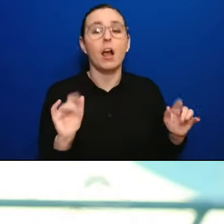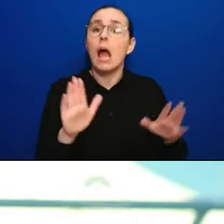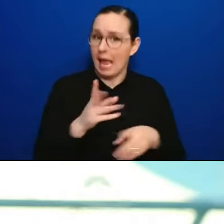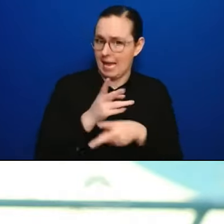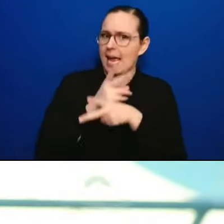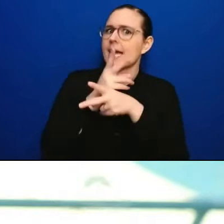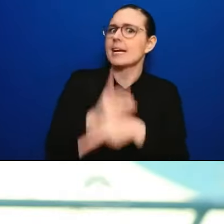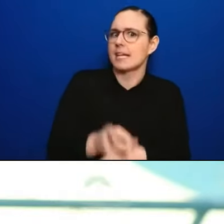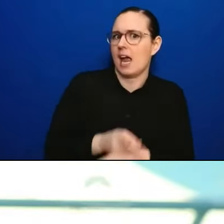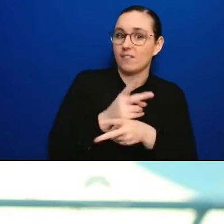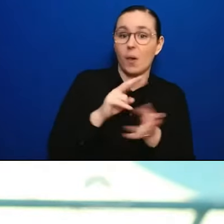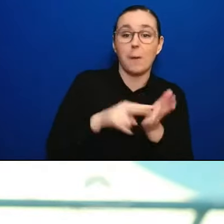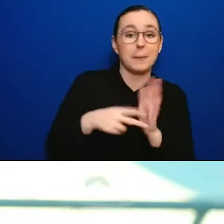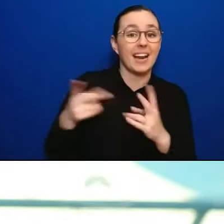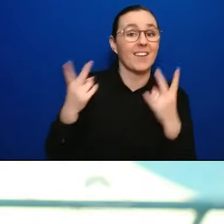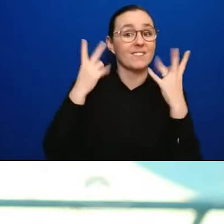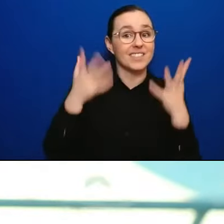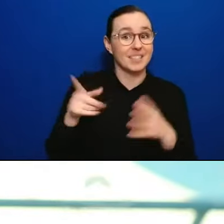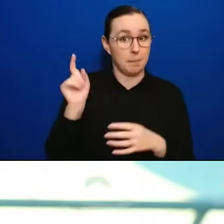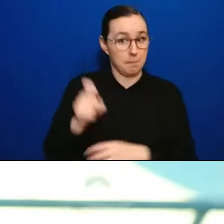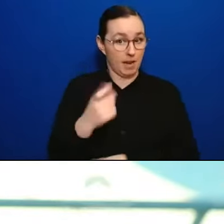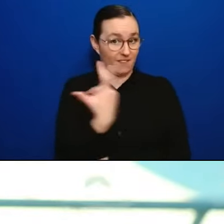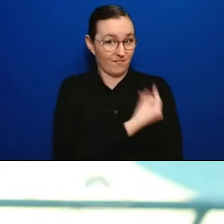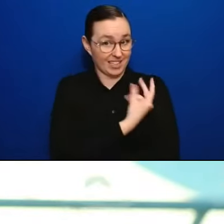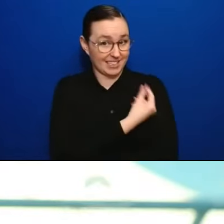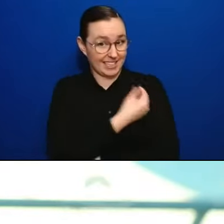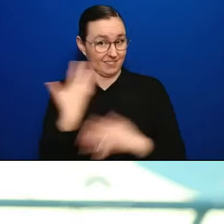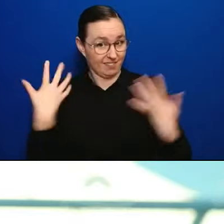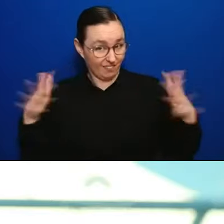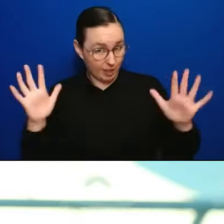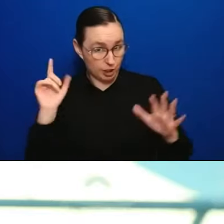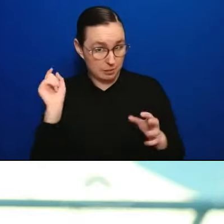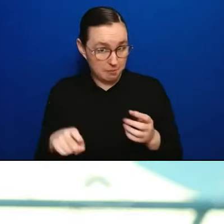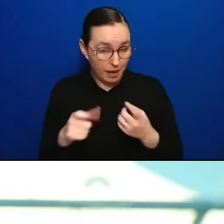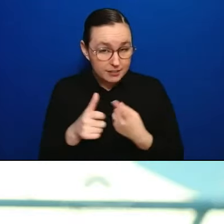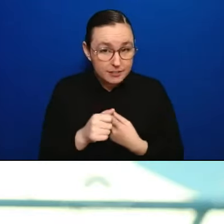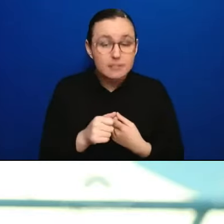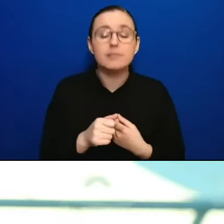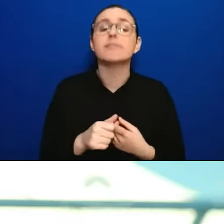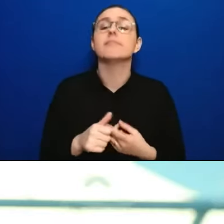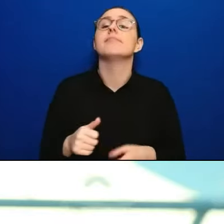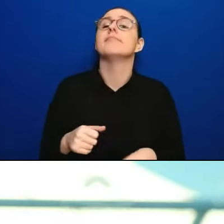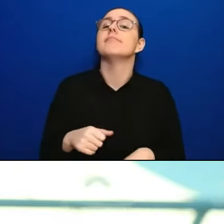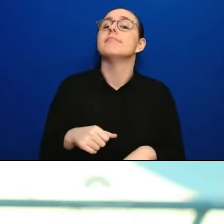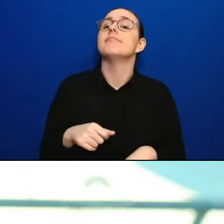an outbreak in a facility. They will need to be, because we know that it's still pretty